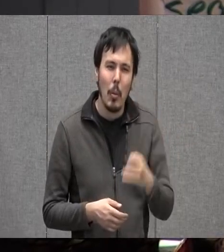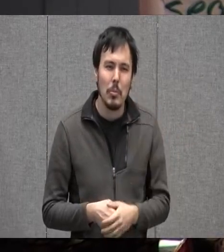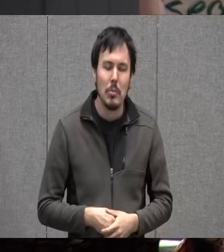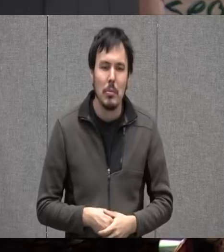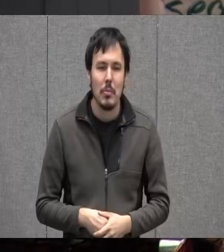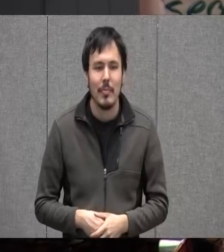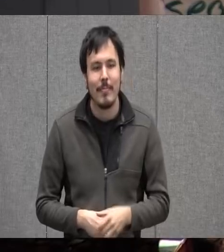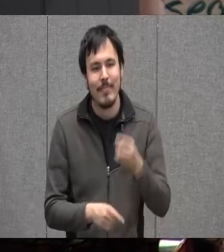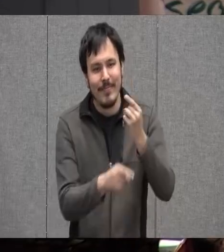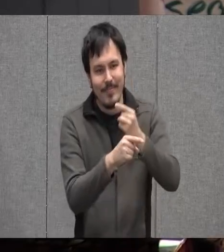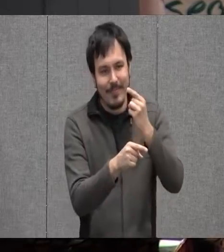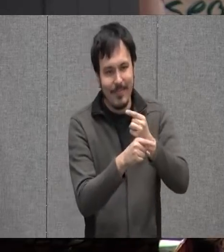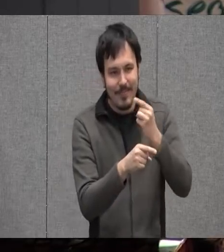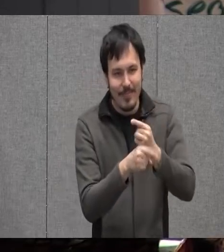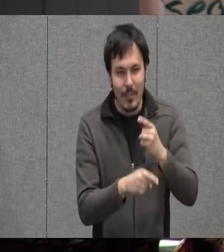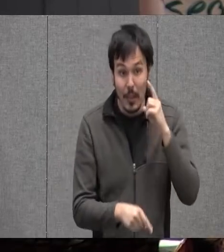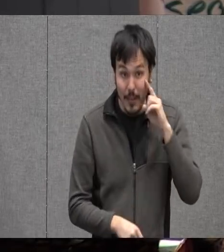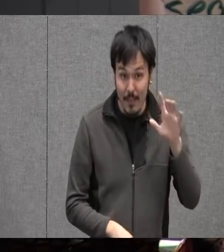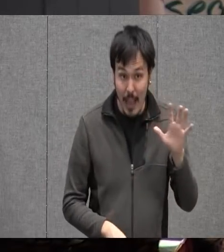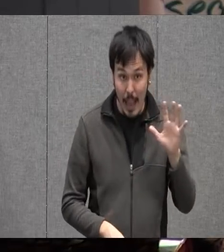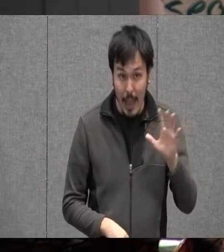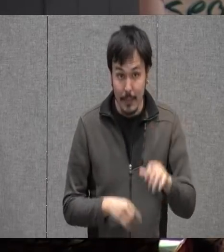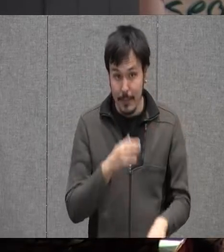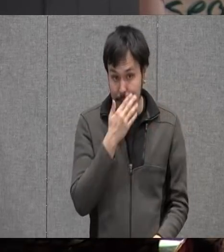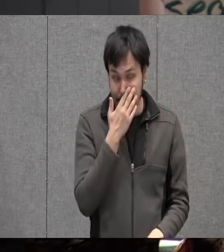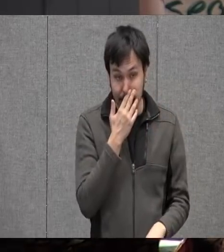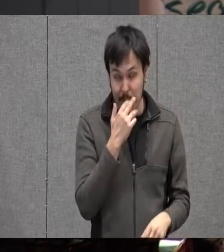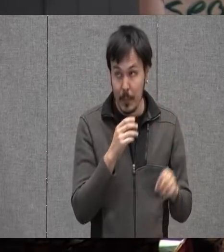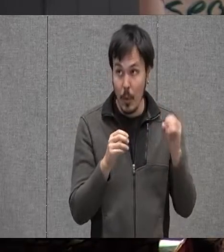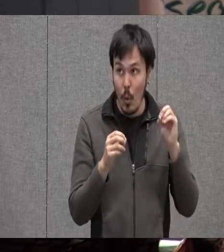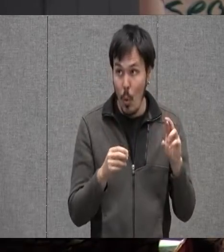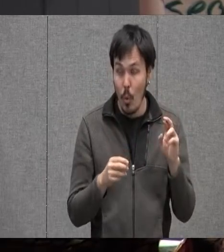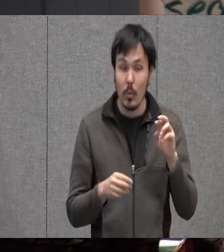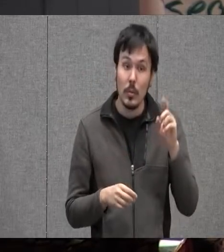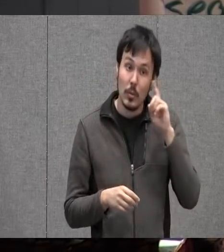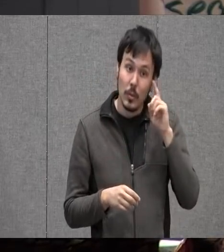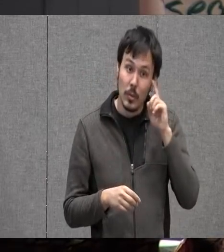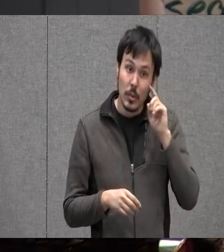That's right, five nickels, or two dimes and one nickel,